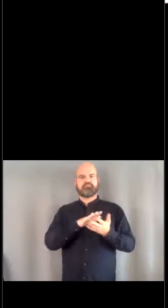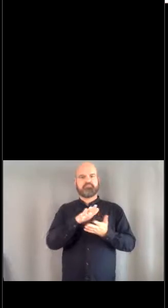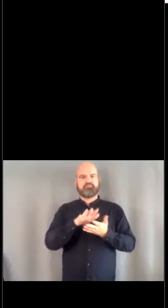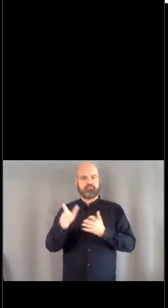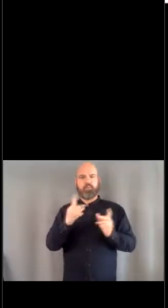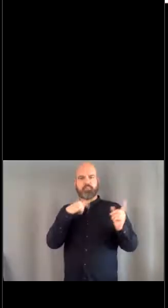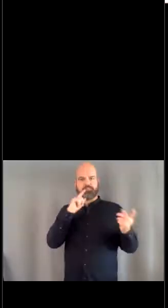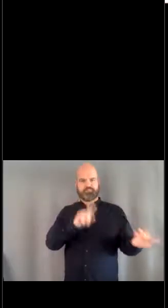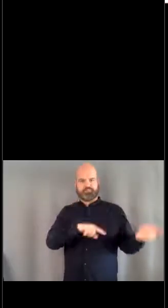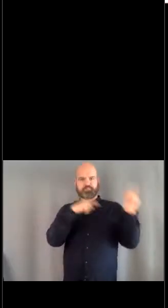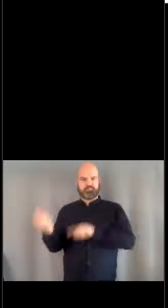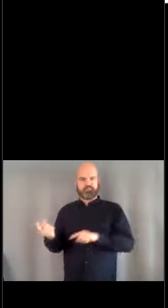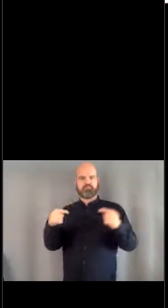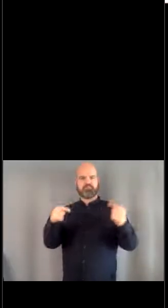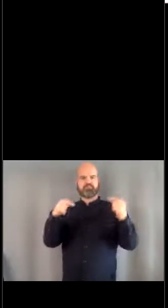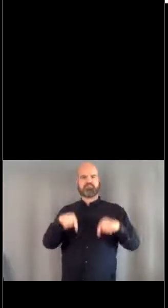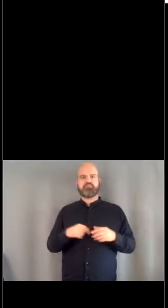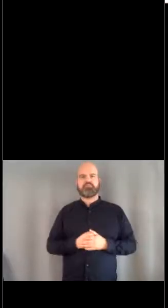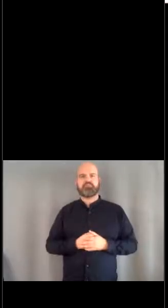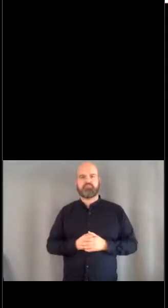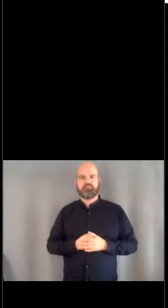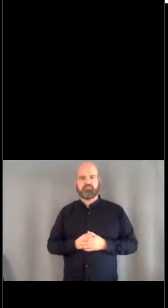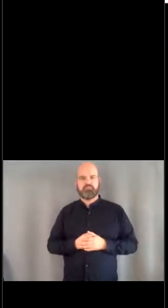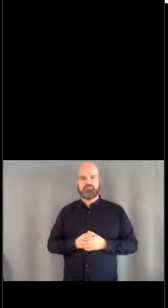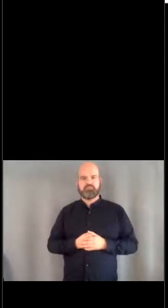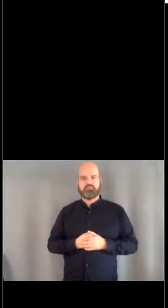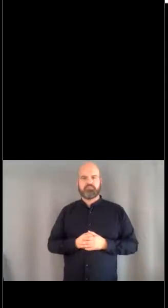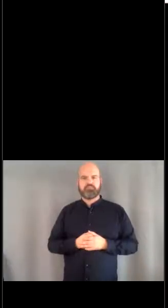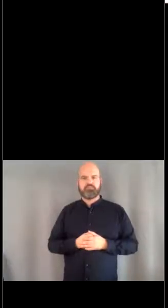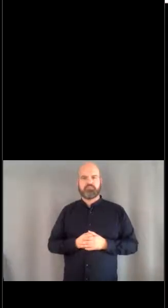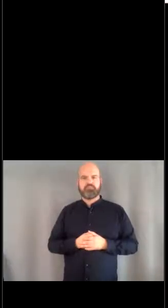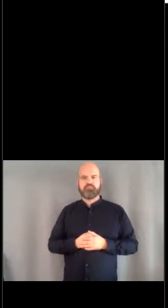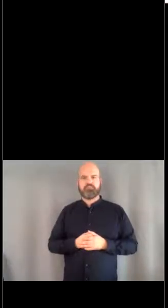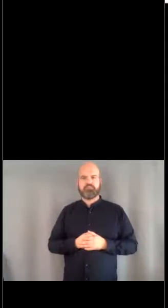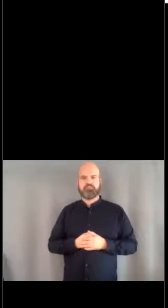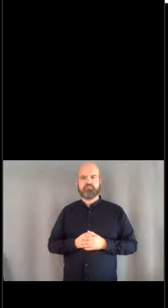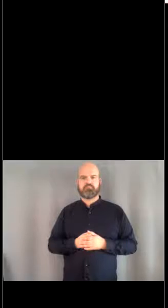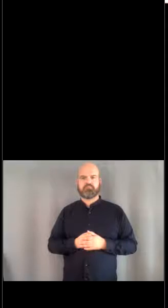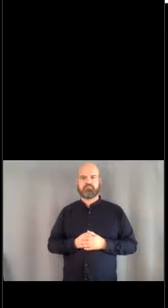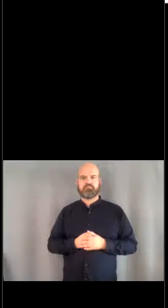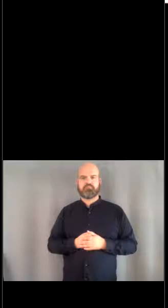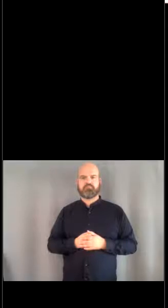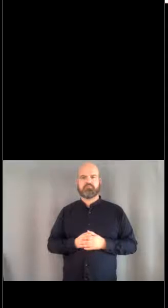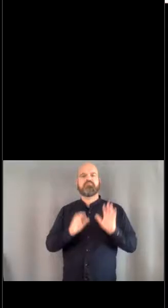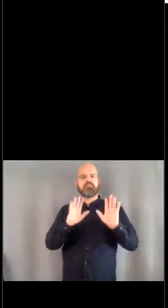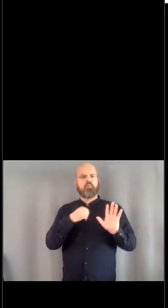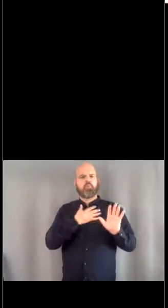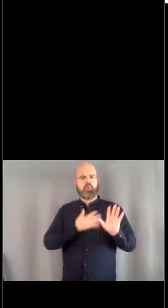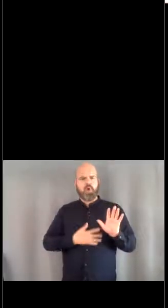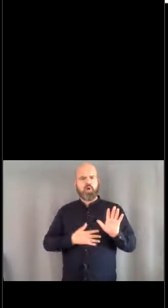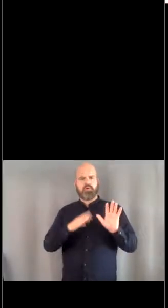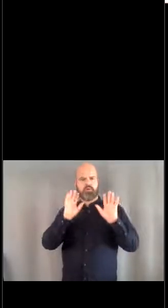And just to emphasize the fact that even within a particular type of disability,